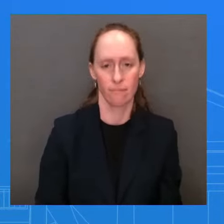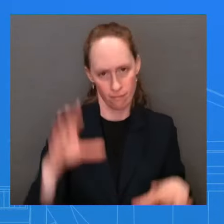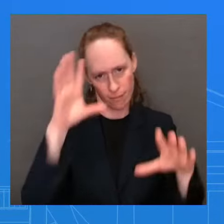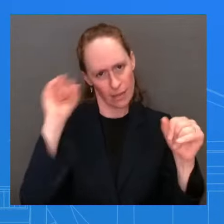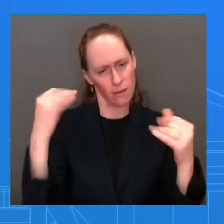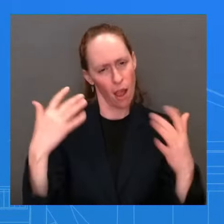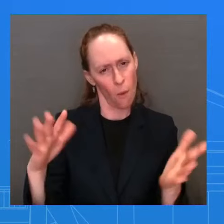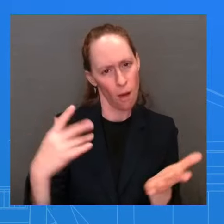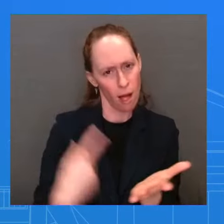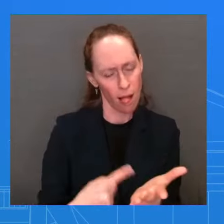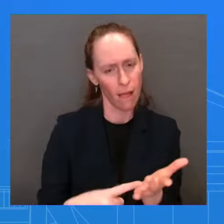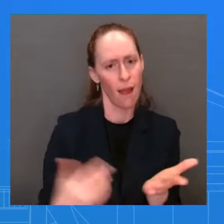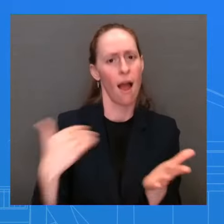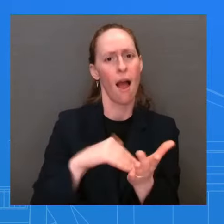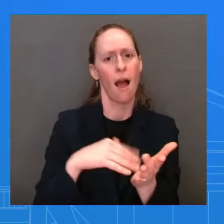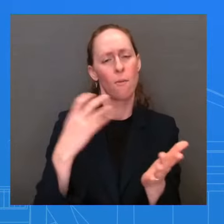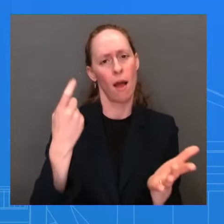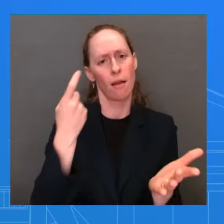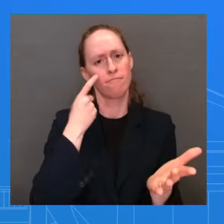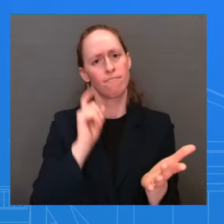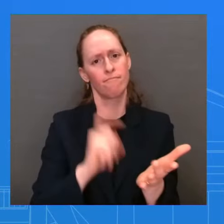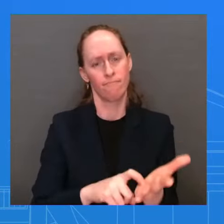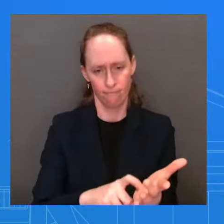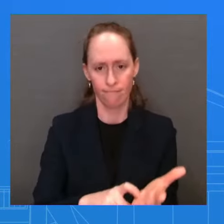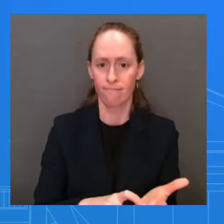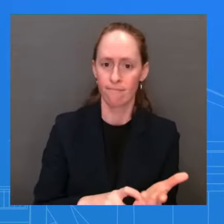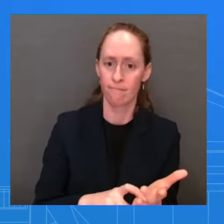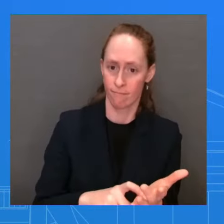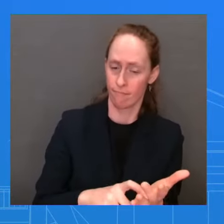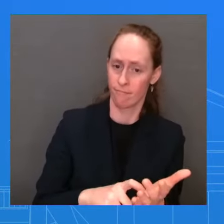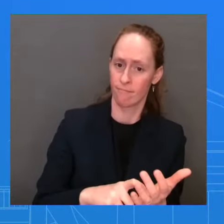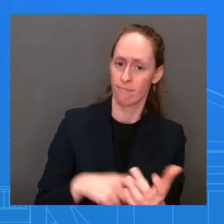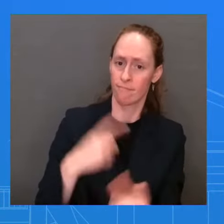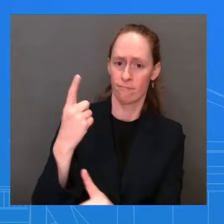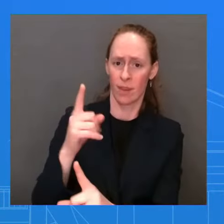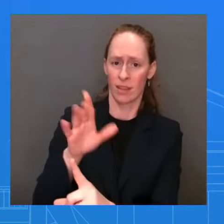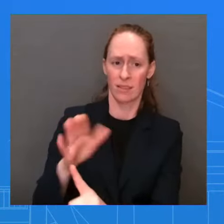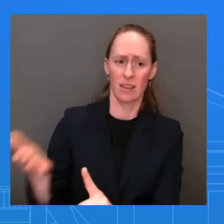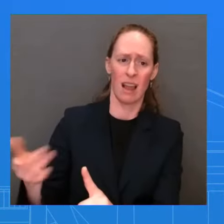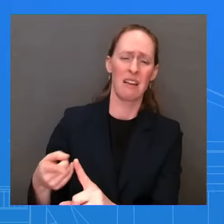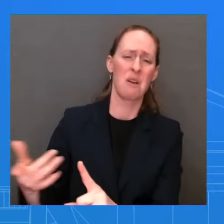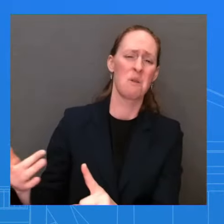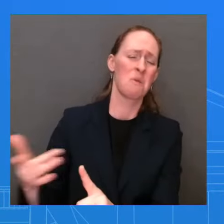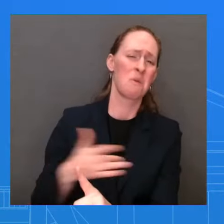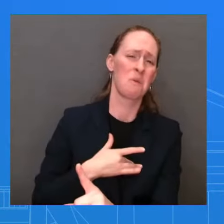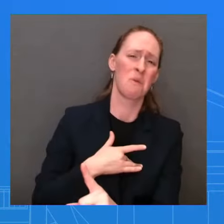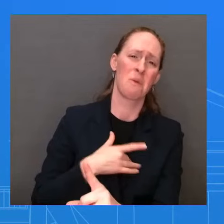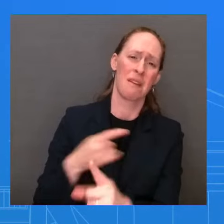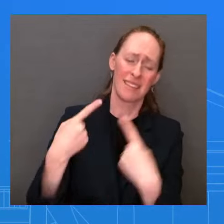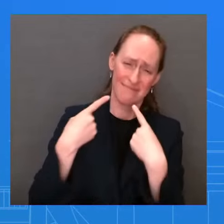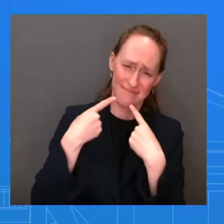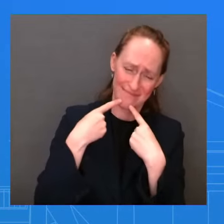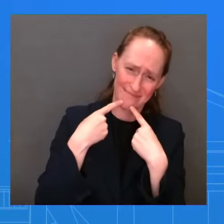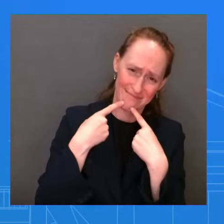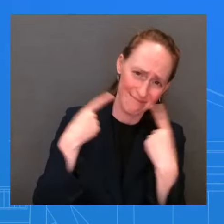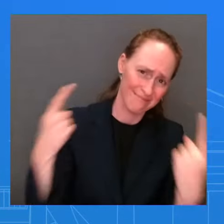a incredible legend, a barrier-breaker, and a remarkable talent. Of course, I am speaking of Mr. Harry Belafonte.